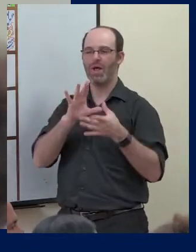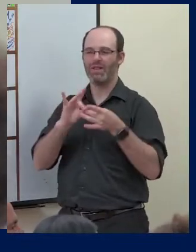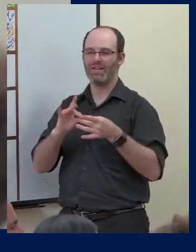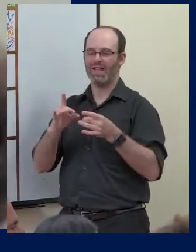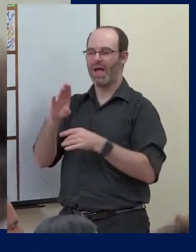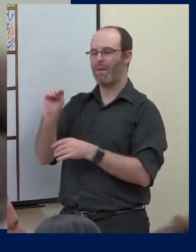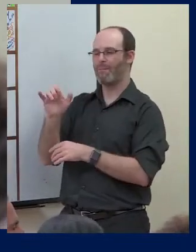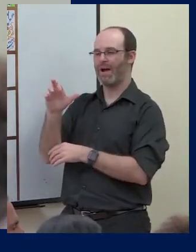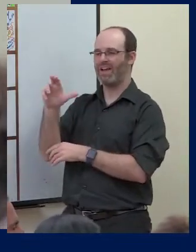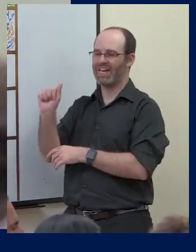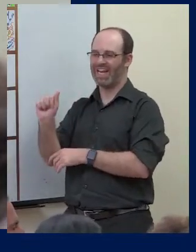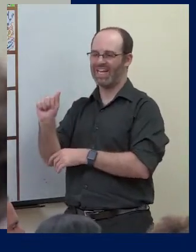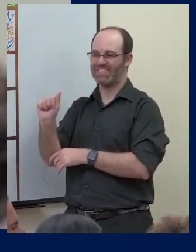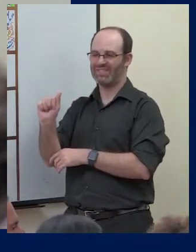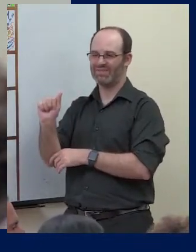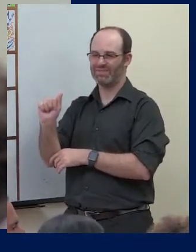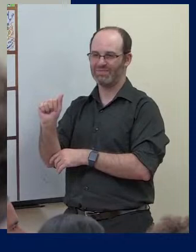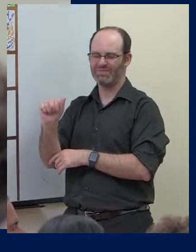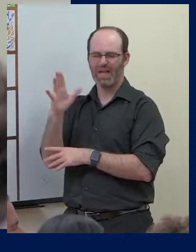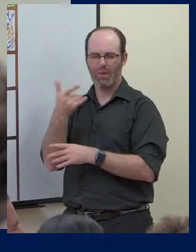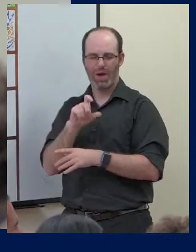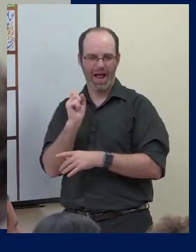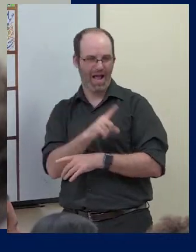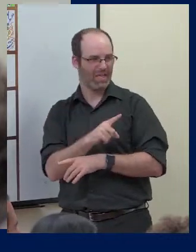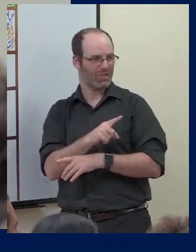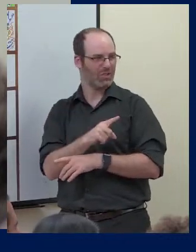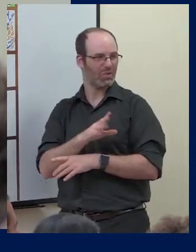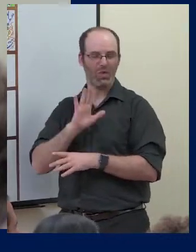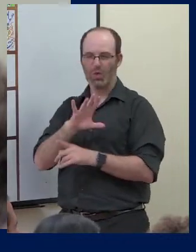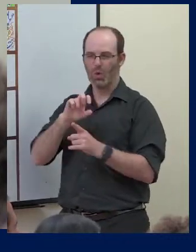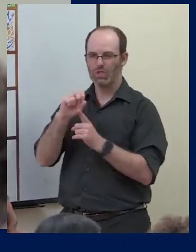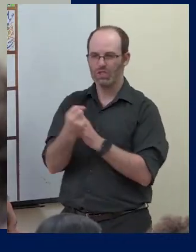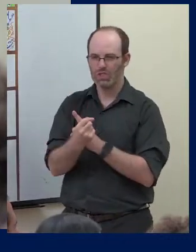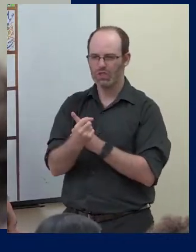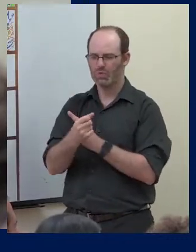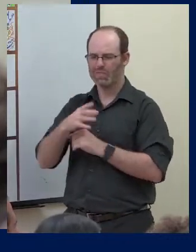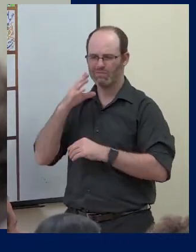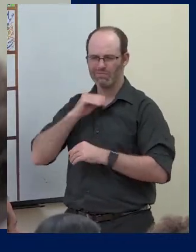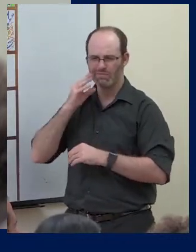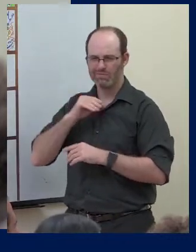I want to ask you, what was the situation that you were going through with her daughter